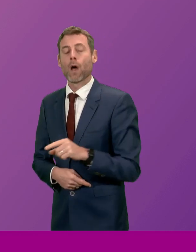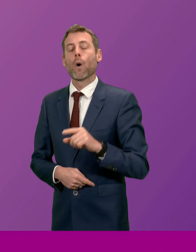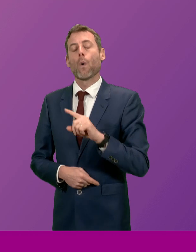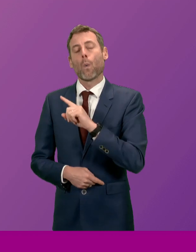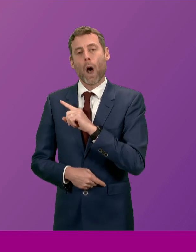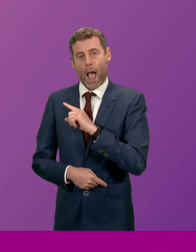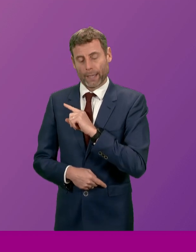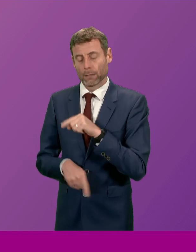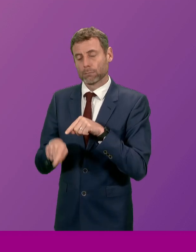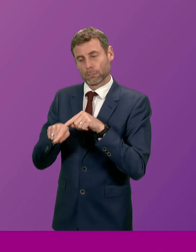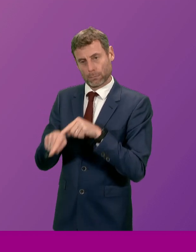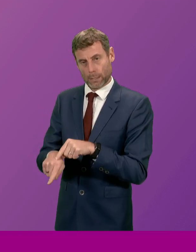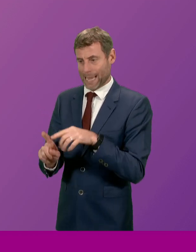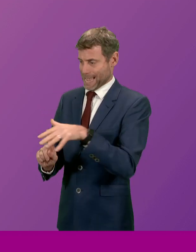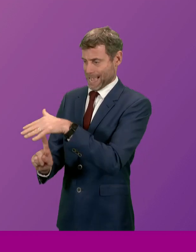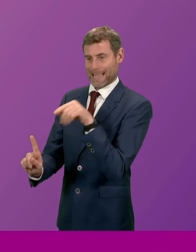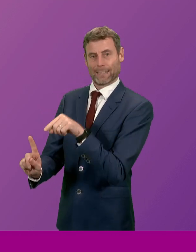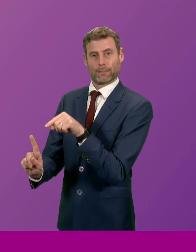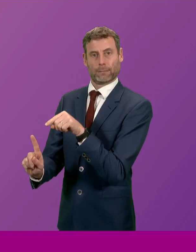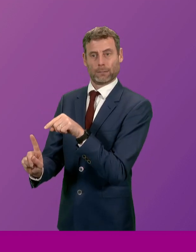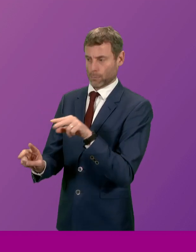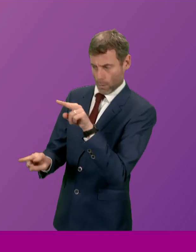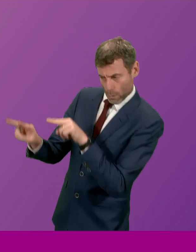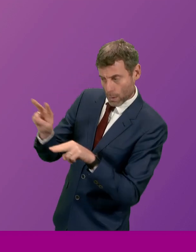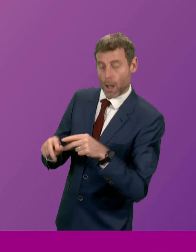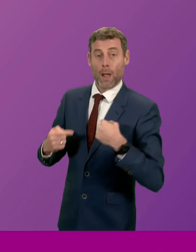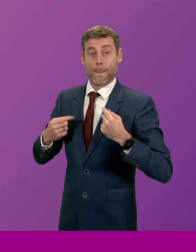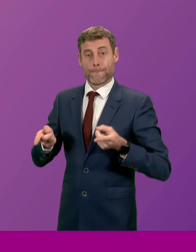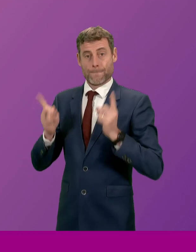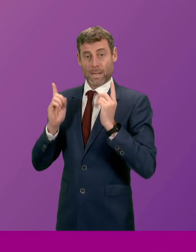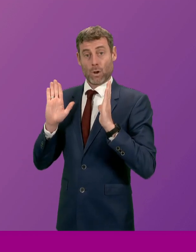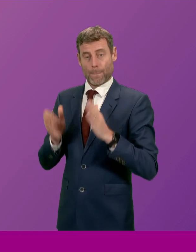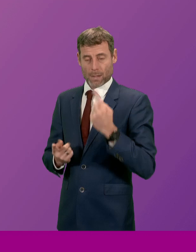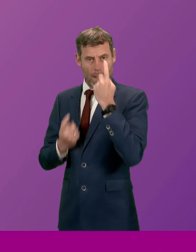a case-by-case basis. Managers must balance the needs of the trans person to use this